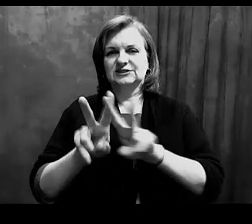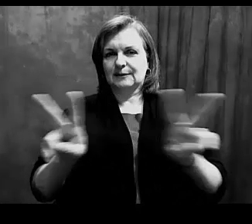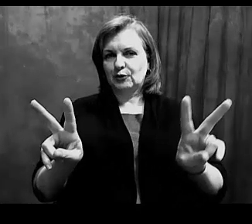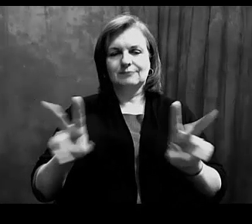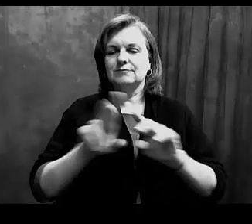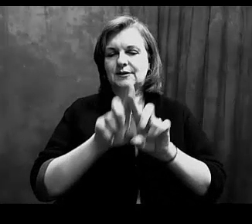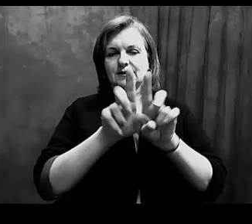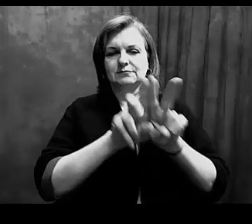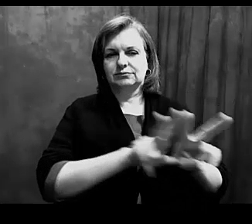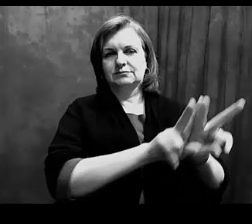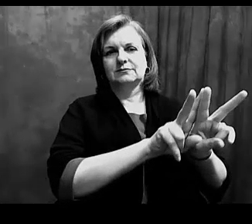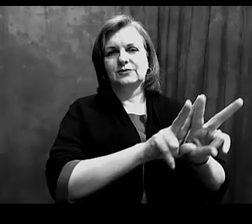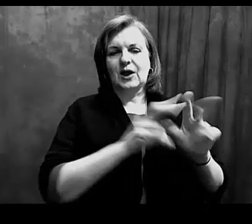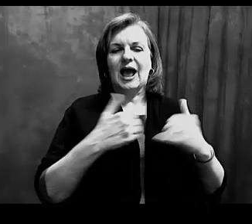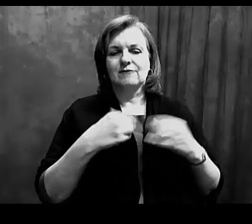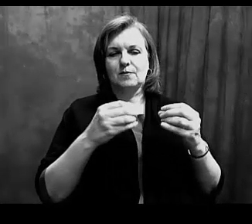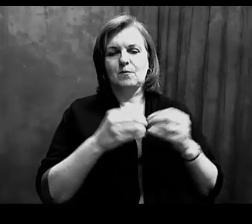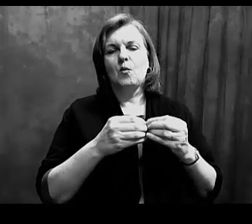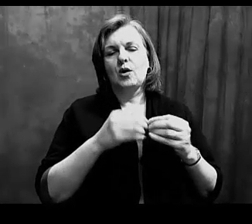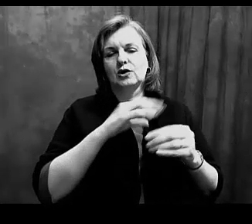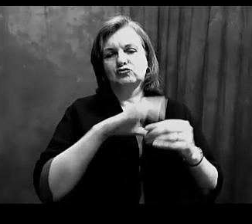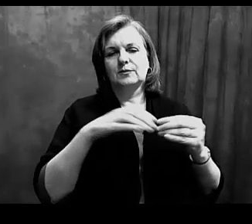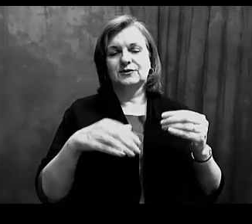you end up with more chromosomes than you're supposed to